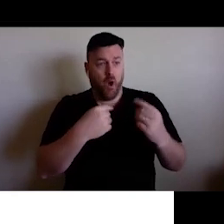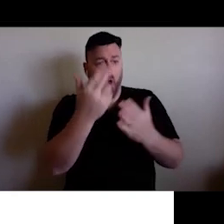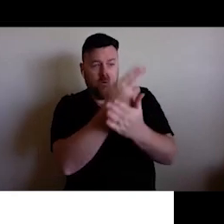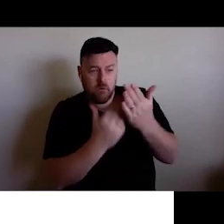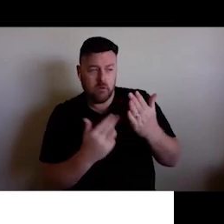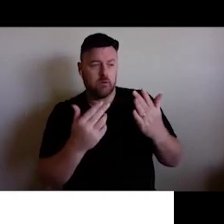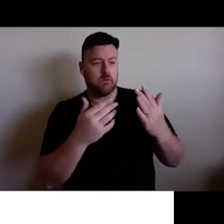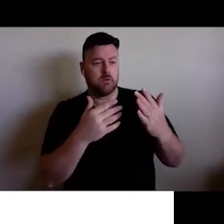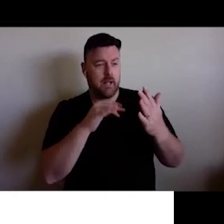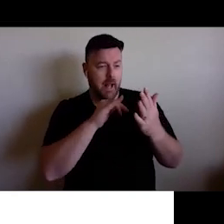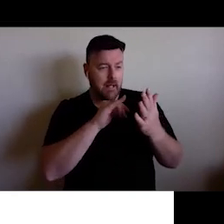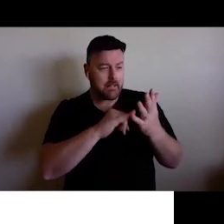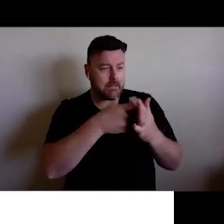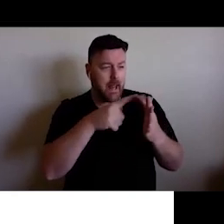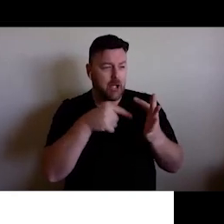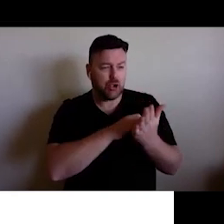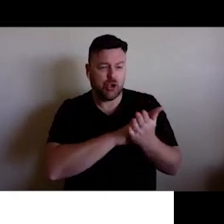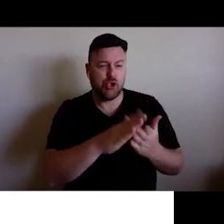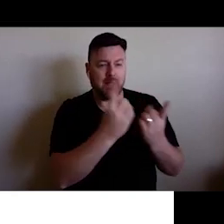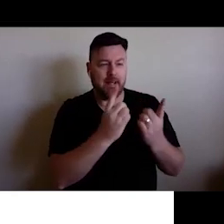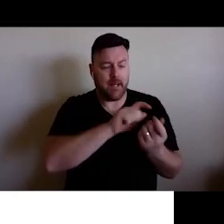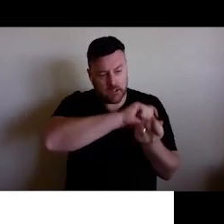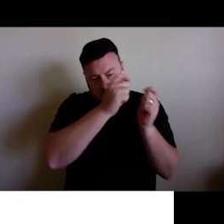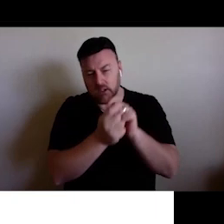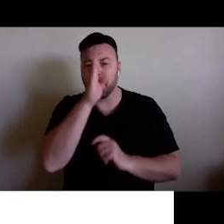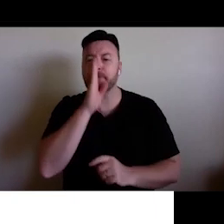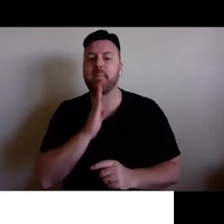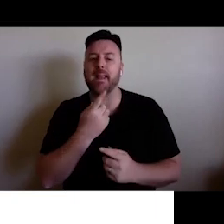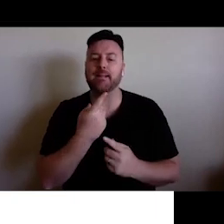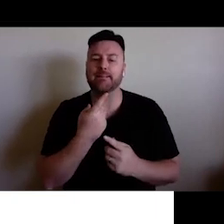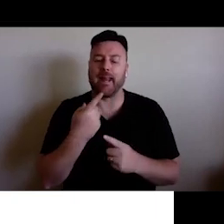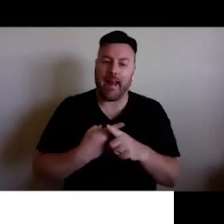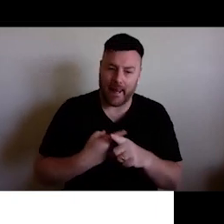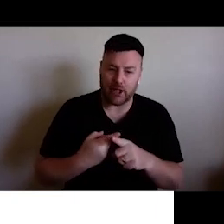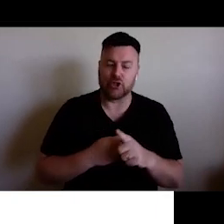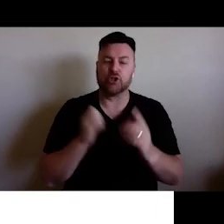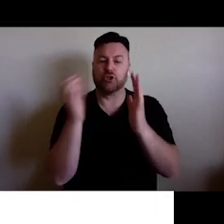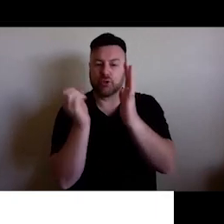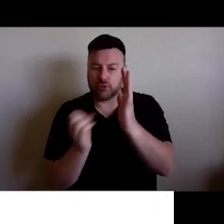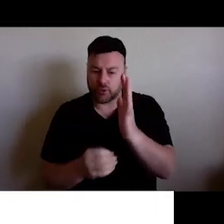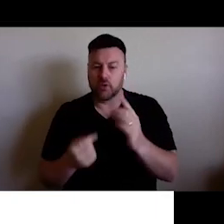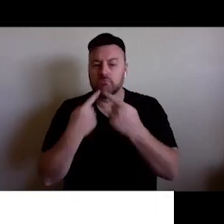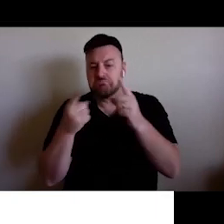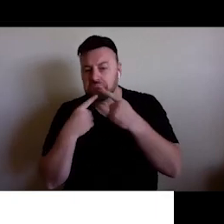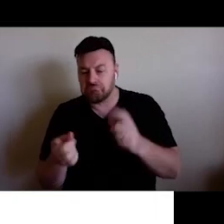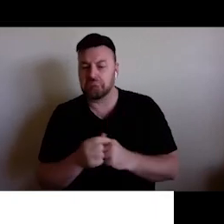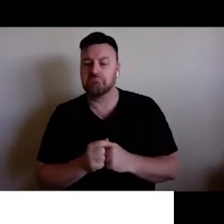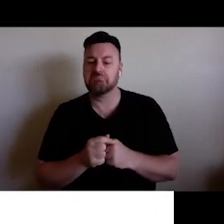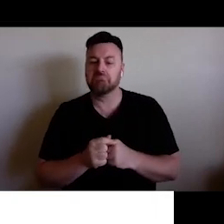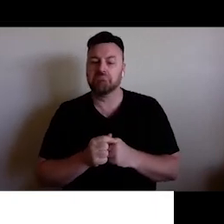her commentary, colour photos, selling tips, and encouragement - all aimed at millennials who basically hadn't really been taught